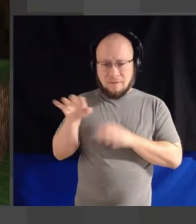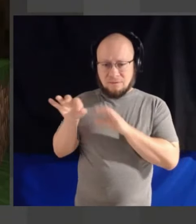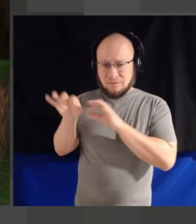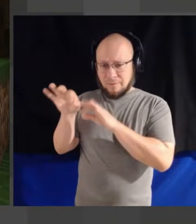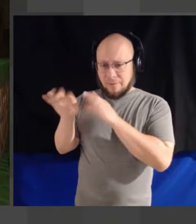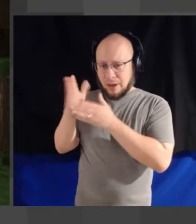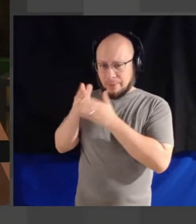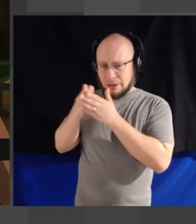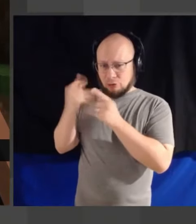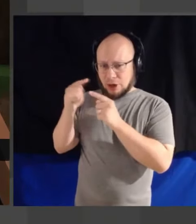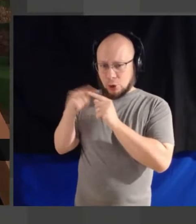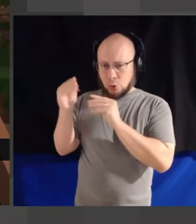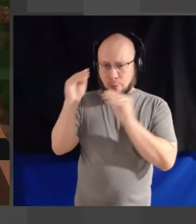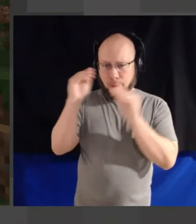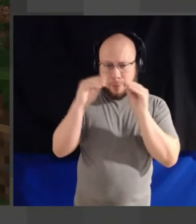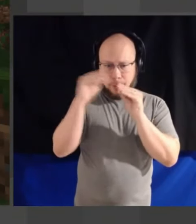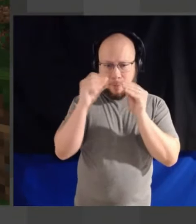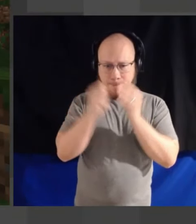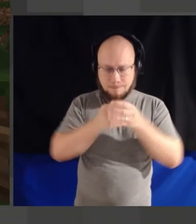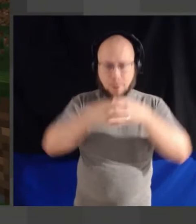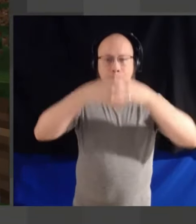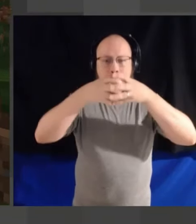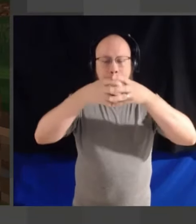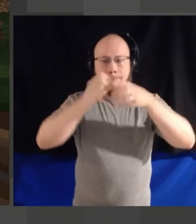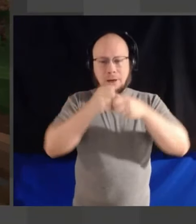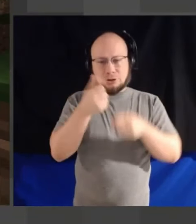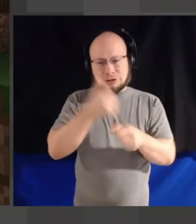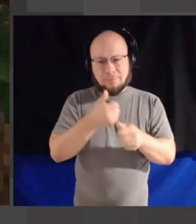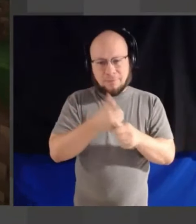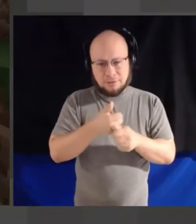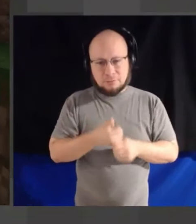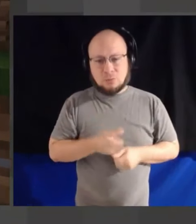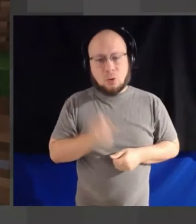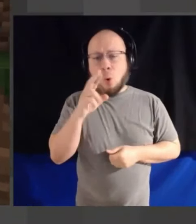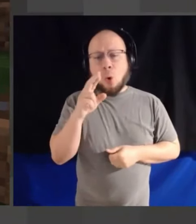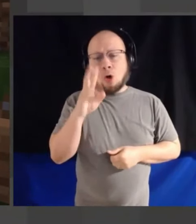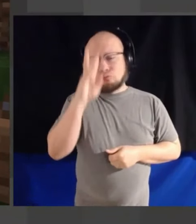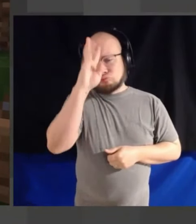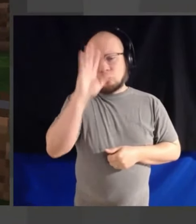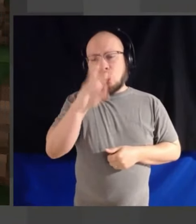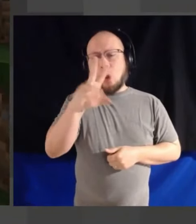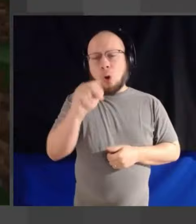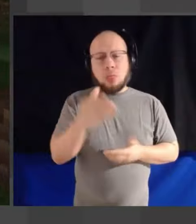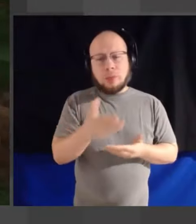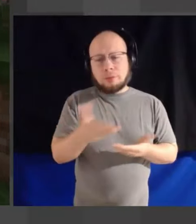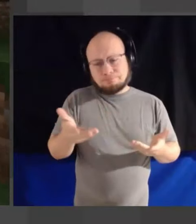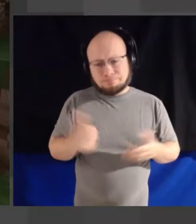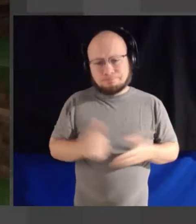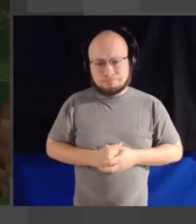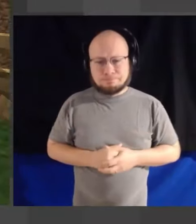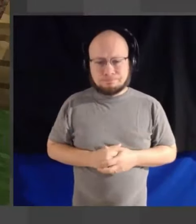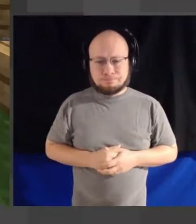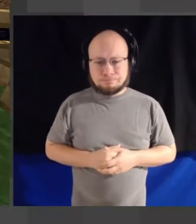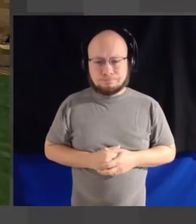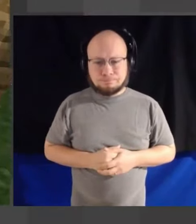A CLAY POT. TRYING TO RECONSTRUCT THEM BACK AND YOU CAN CREATE THEM HOWEVER YOU LIKE.